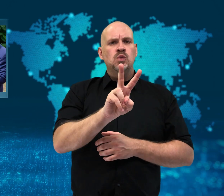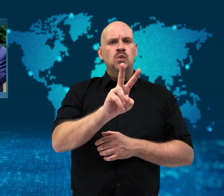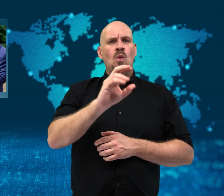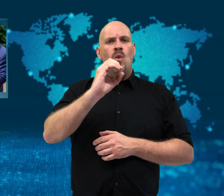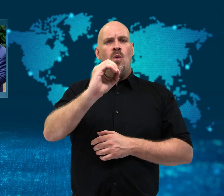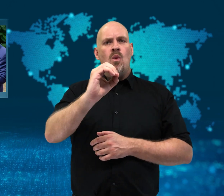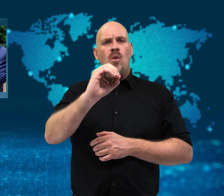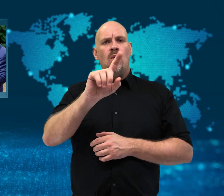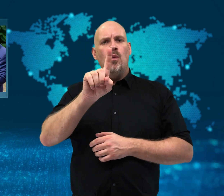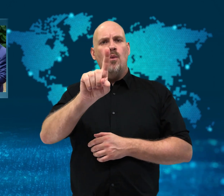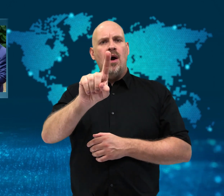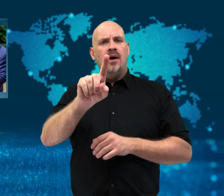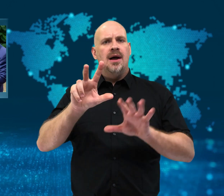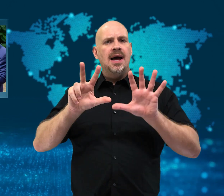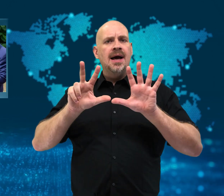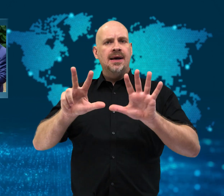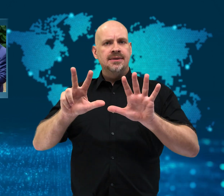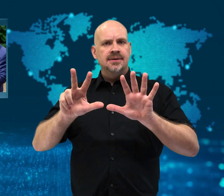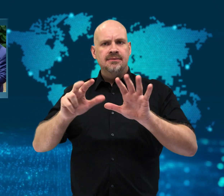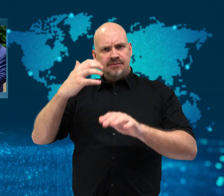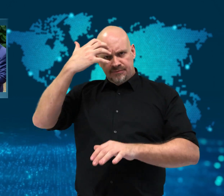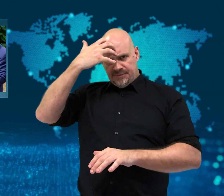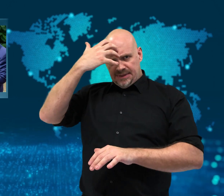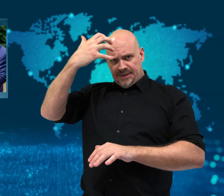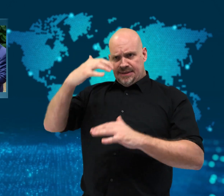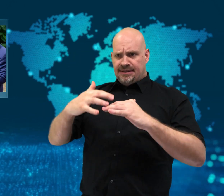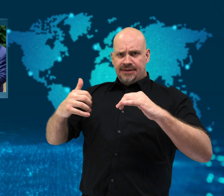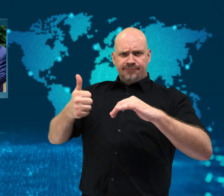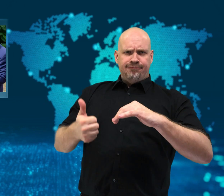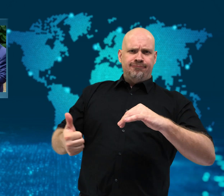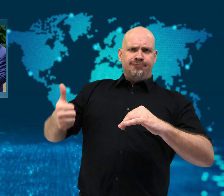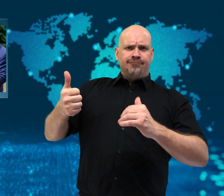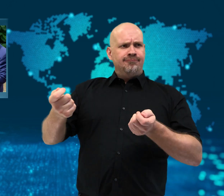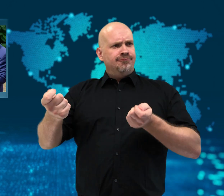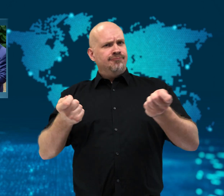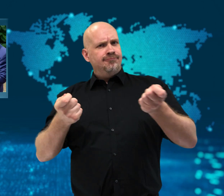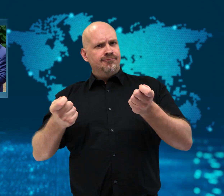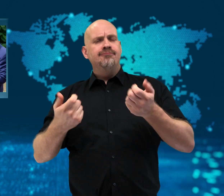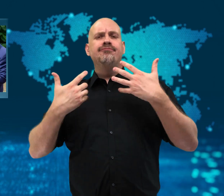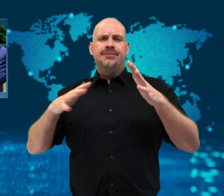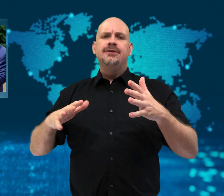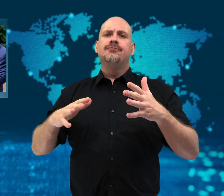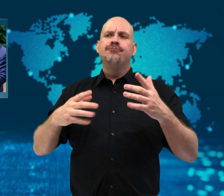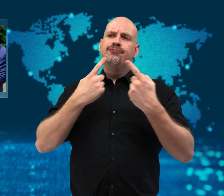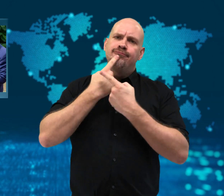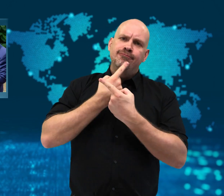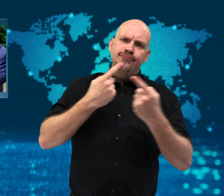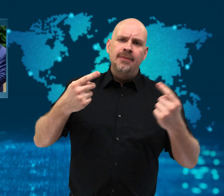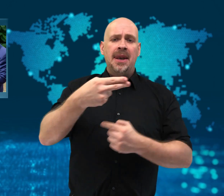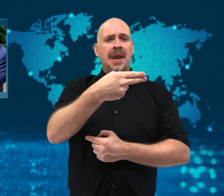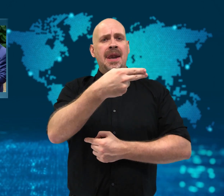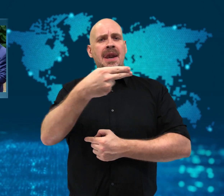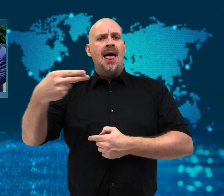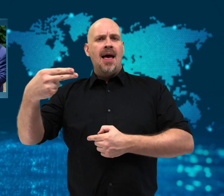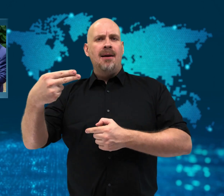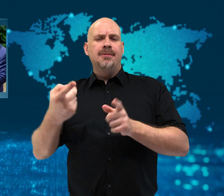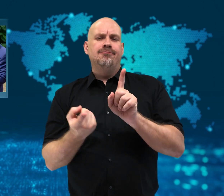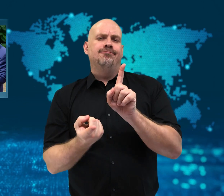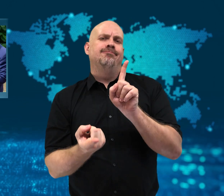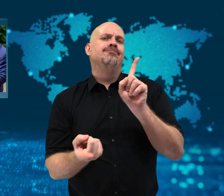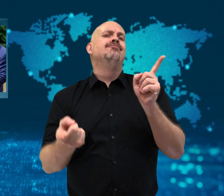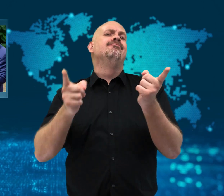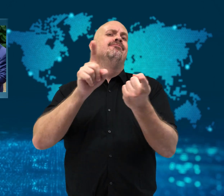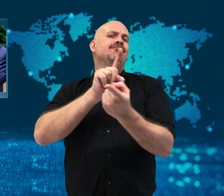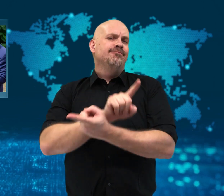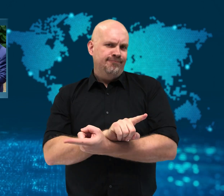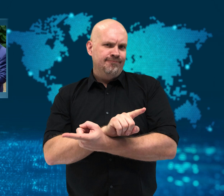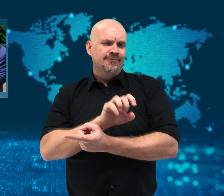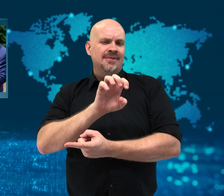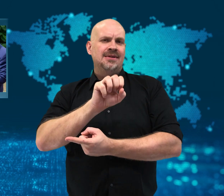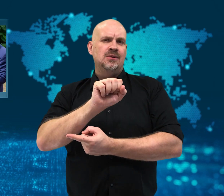Their king changed the country’s name in 2018 during a celebration